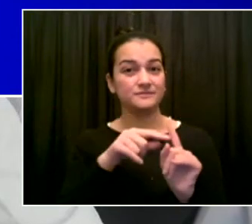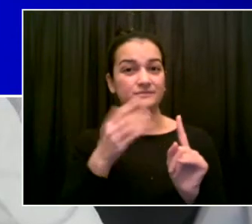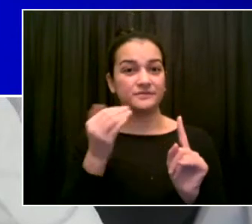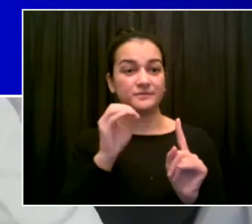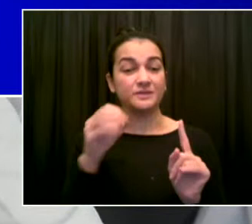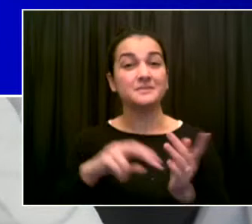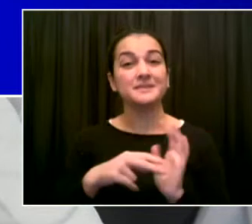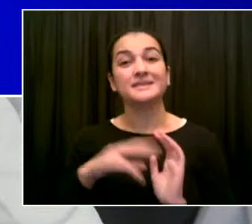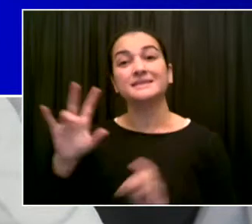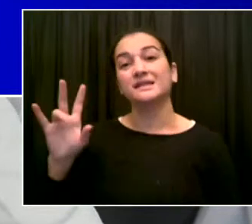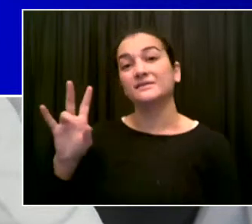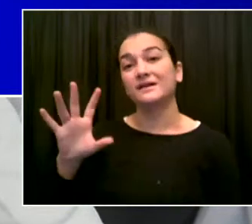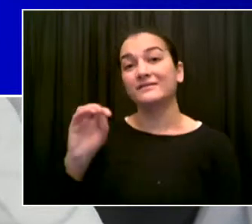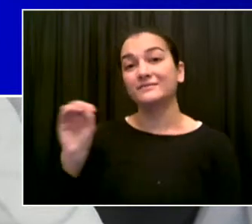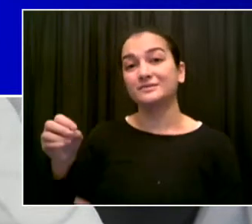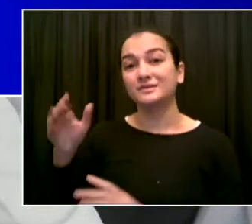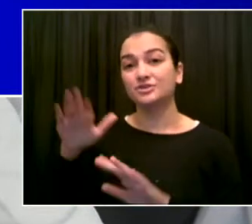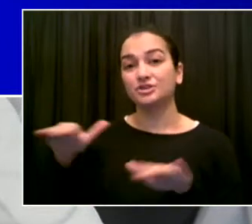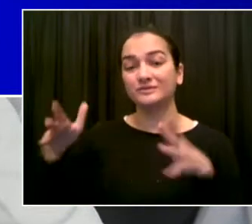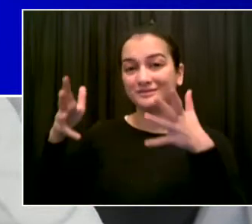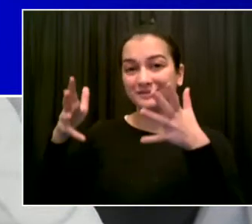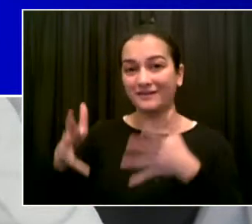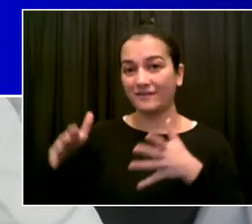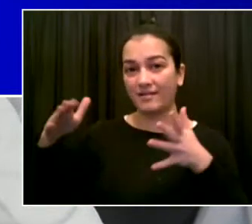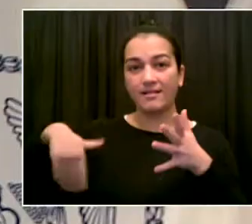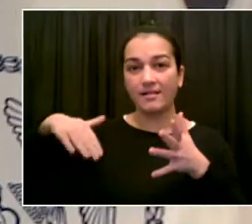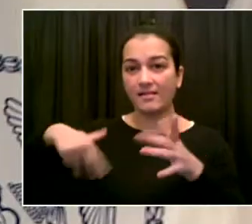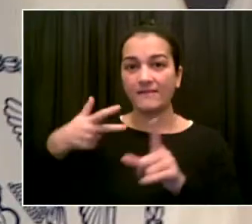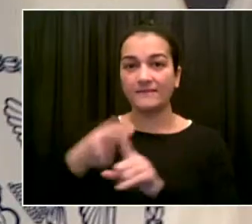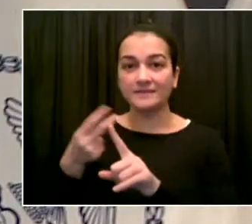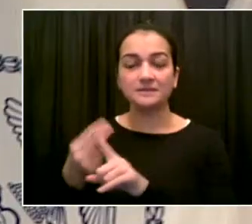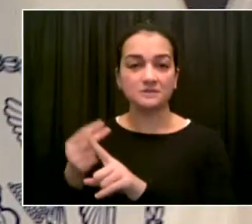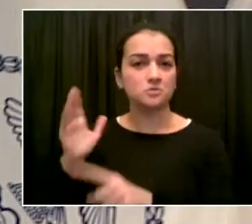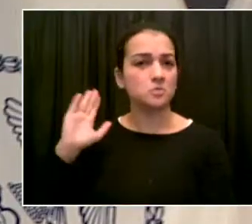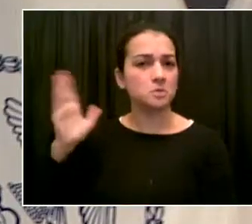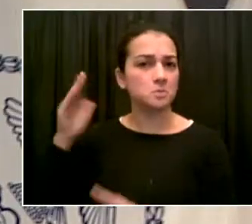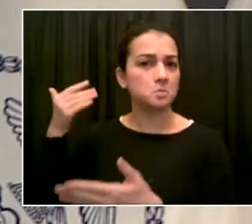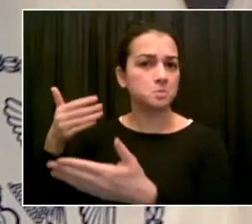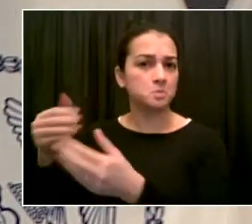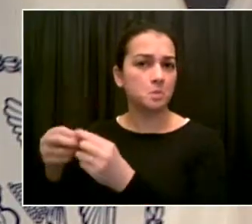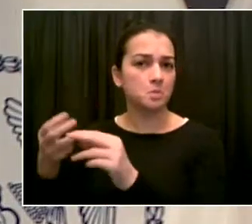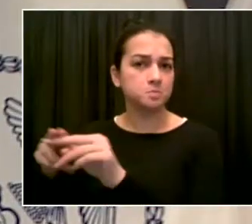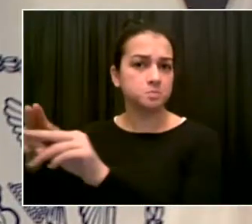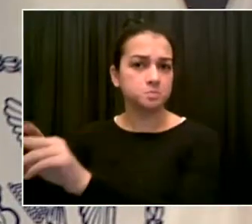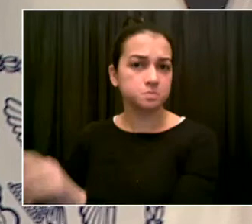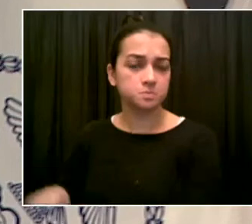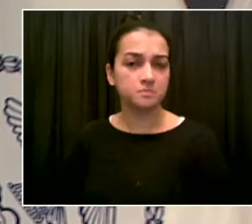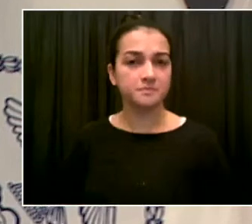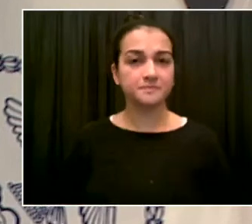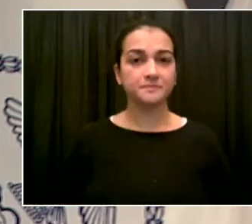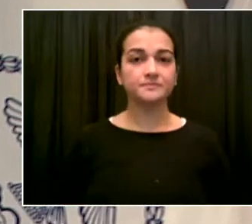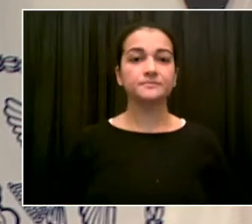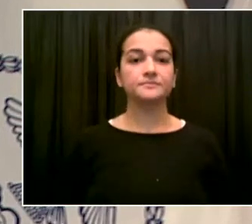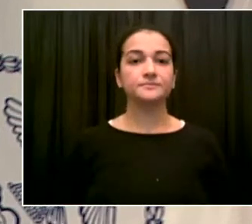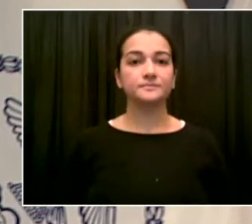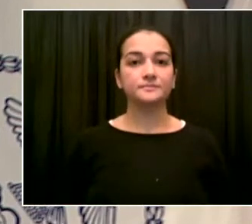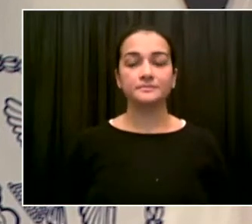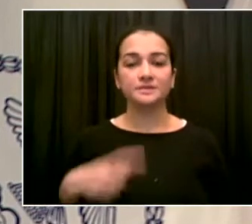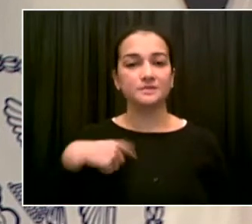AHEAD OF THE NATIONAL AVERAGE. NEW YORK CITY WILL DOUBLE DOWN AND REACH THE YOUNGEST NEW YORKERS AND KEEP